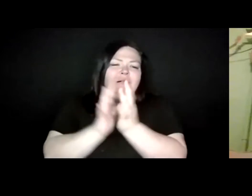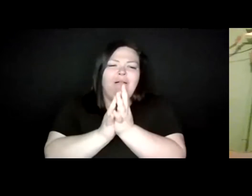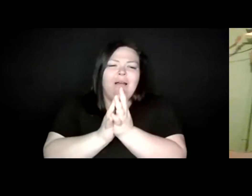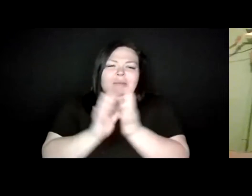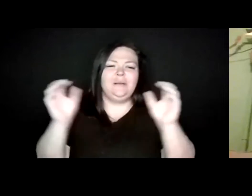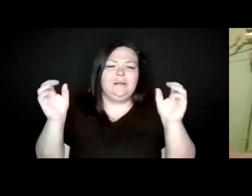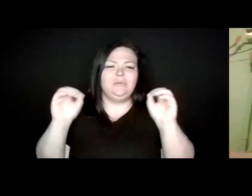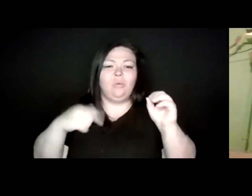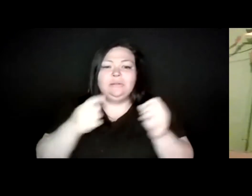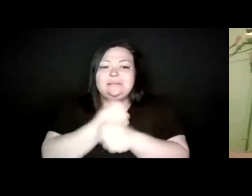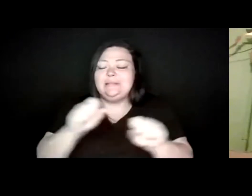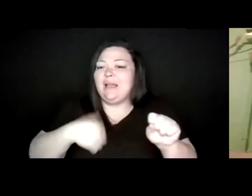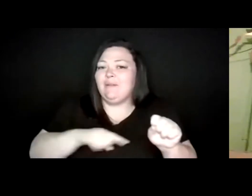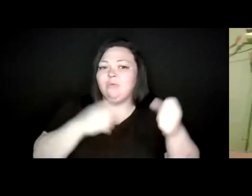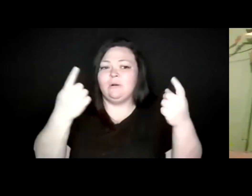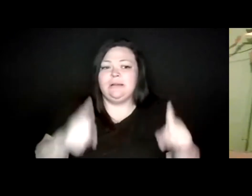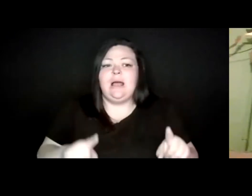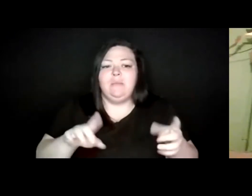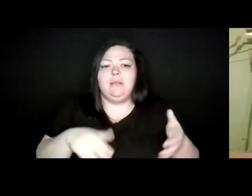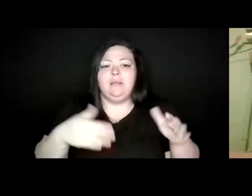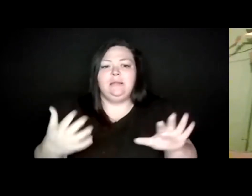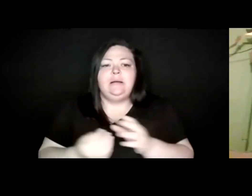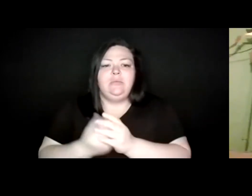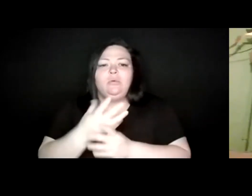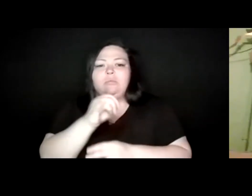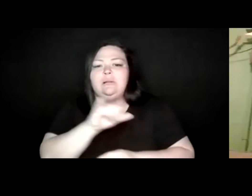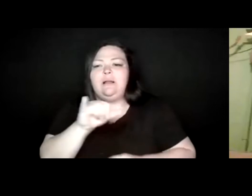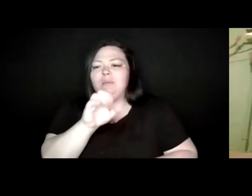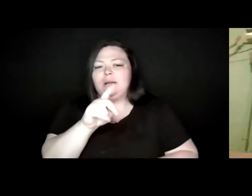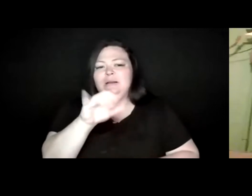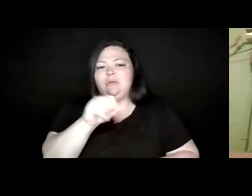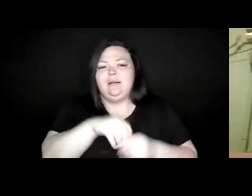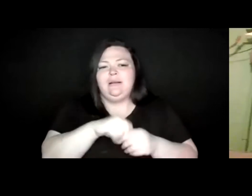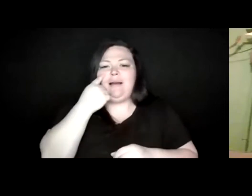Nobody will save us when the dead bloom like bacteria in our eyes. Nobody will save us.